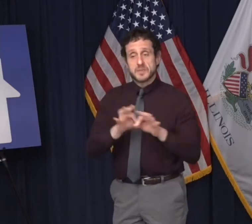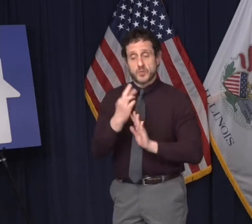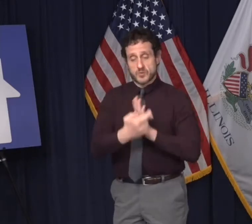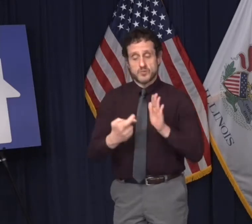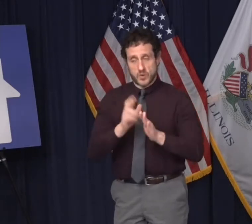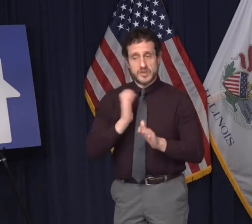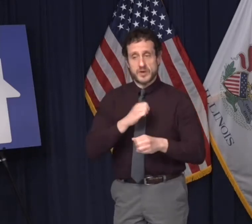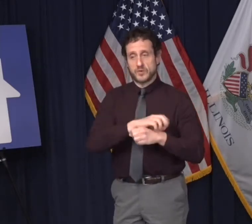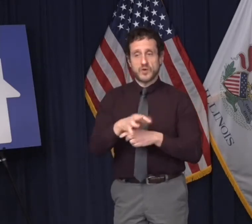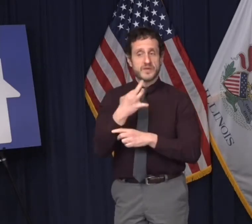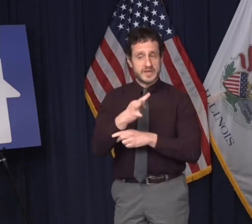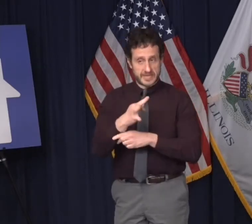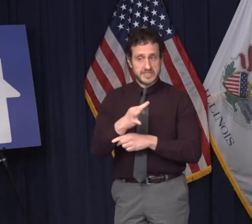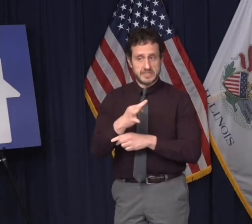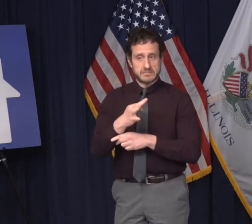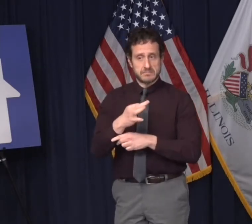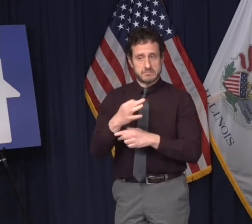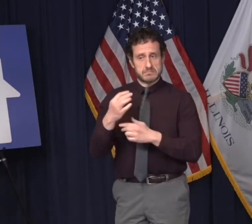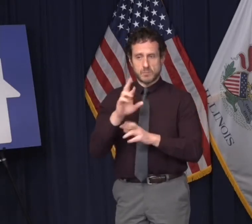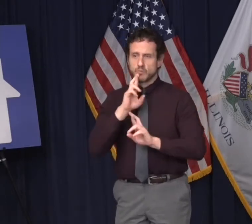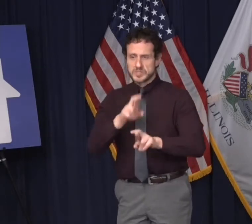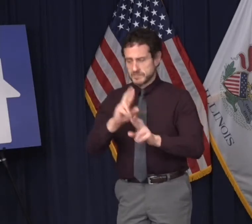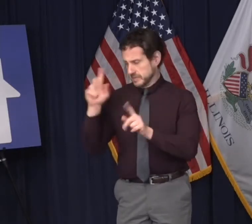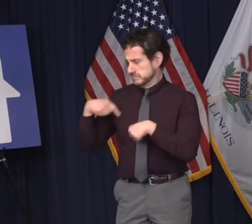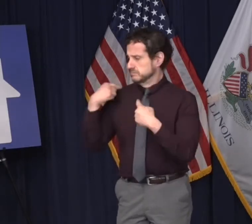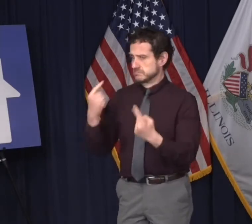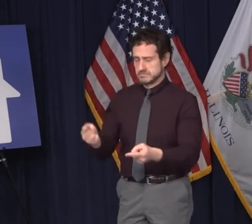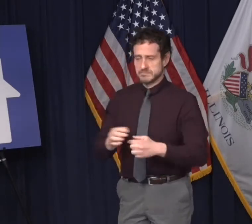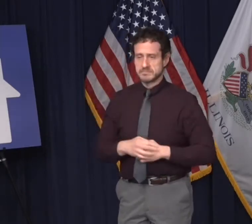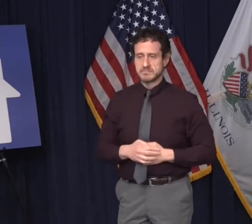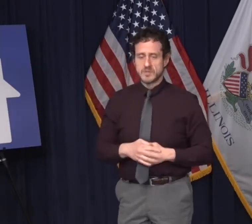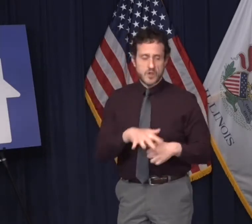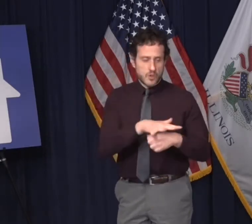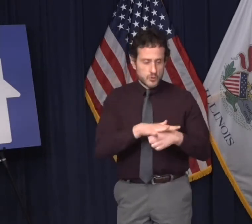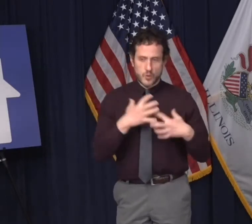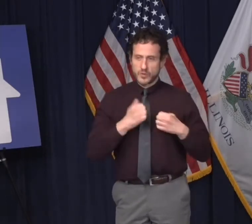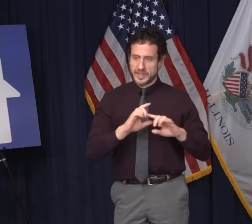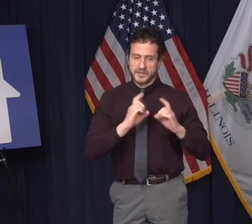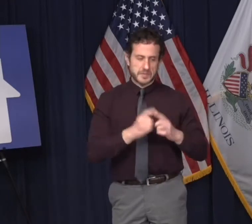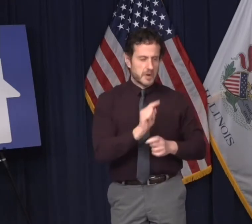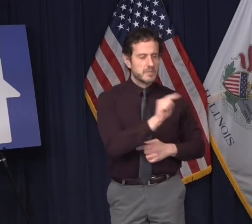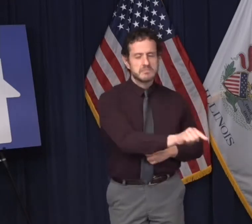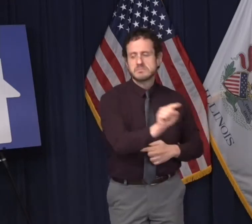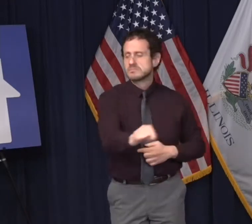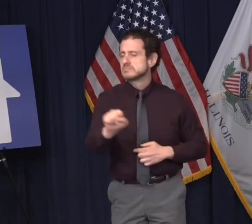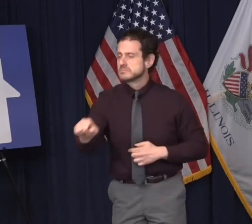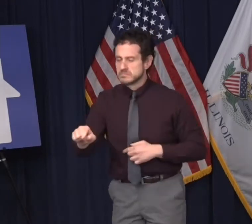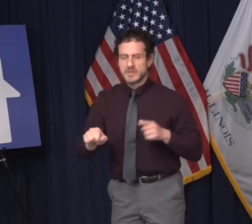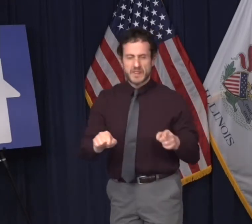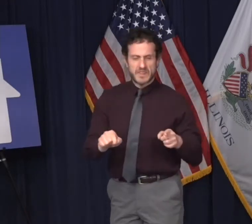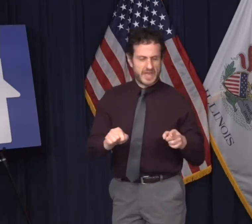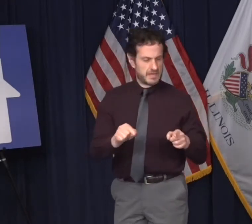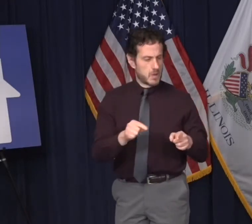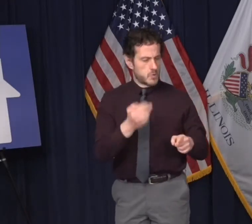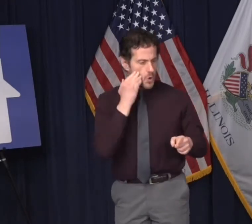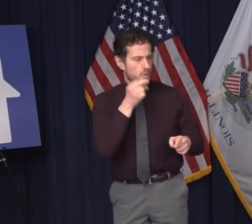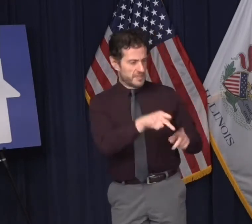CONTACT TRACING HAS PLAYED A ROLE IN OUR COVID-19 RESPONSE SINCE THE EARLIEST DAYS OF THIS PANDEMIC AS LOCAL HEALTH